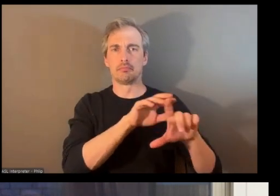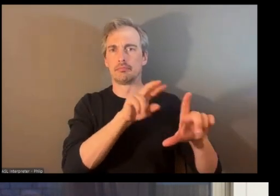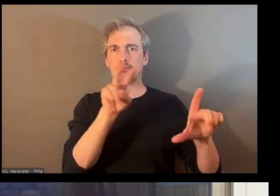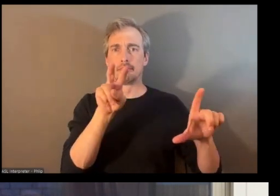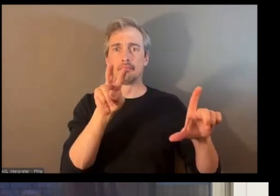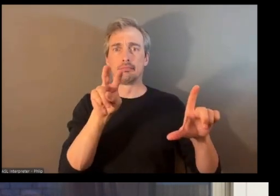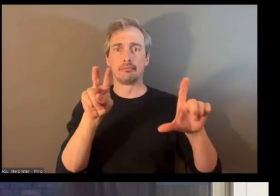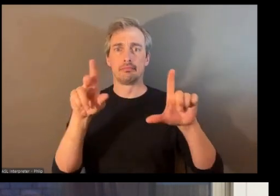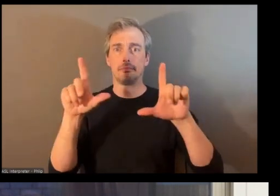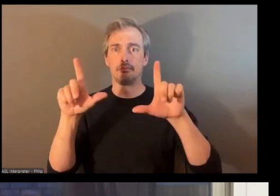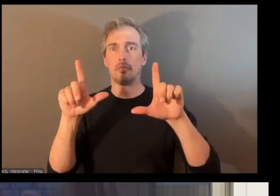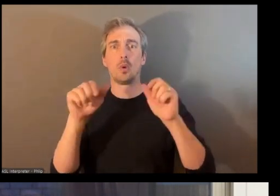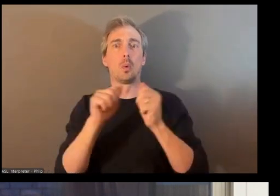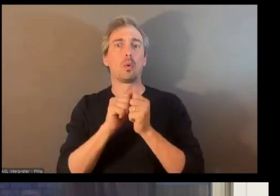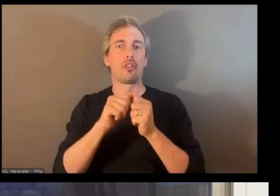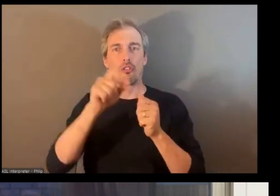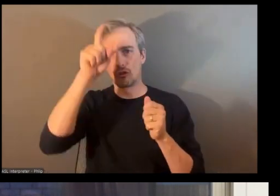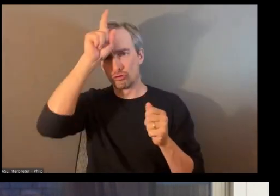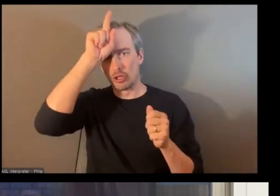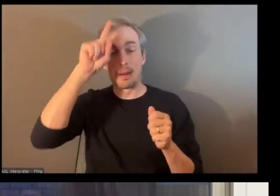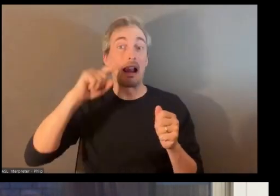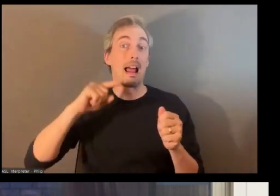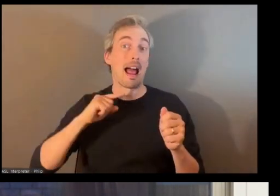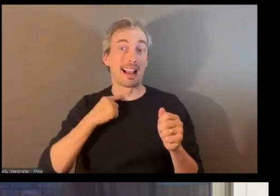That, you know, would be pretty difficult to understand.